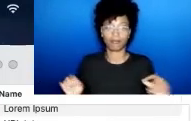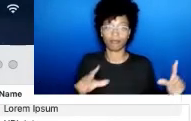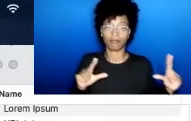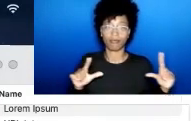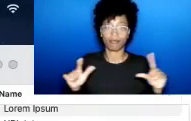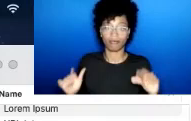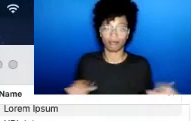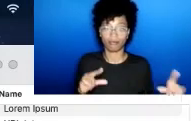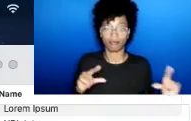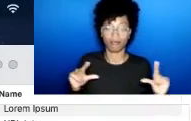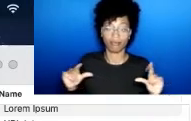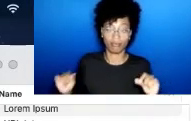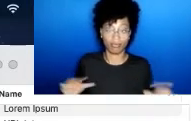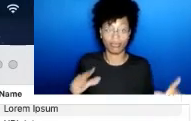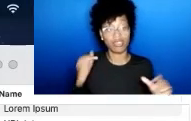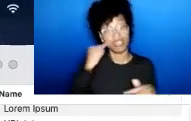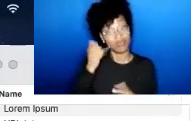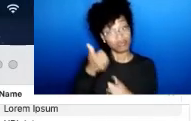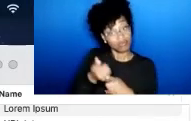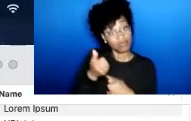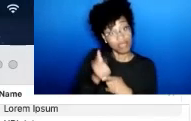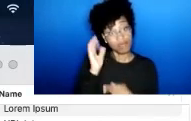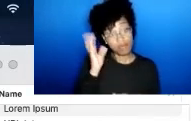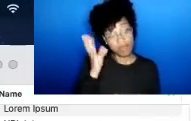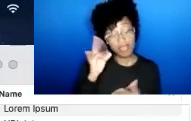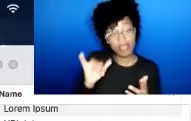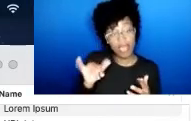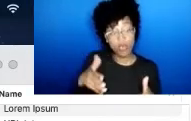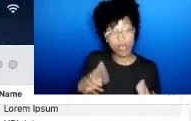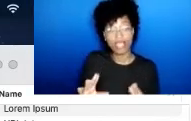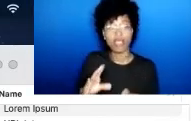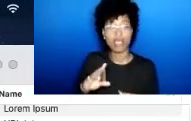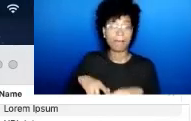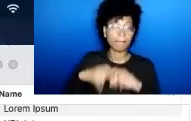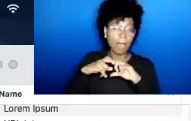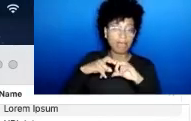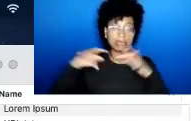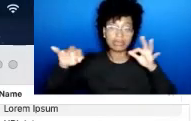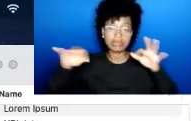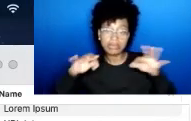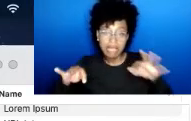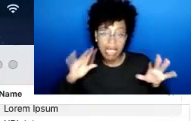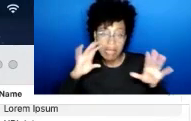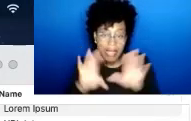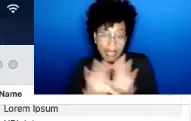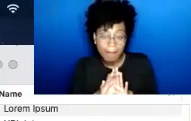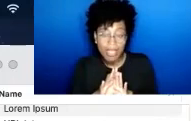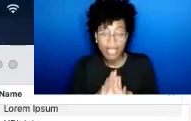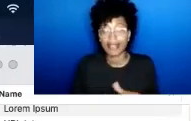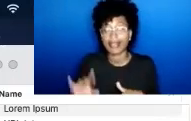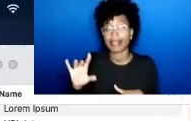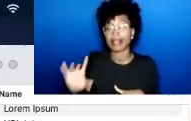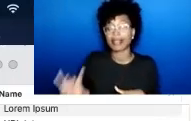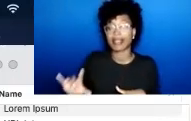way, you can posit, describe the image, click the next one, and likewise, your visitors